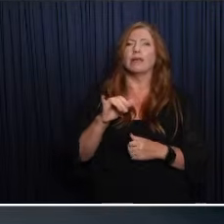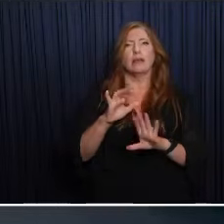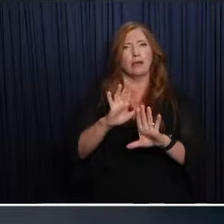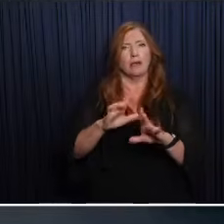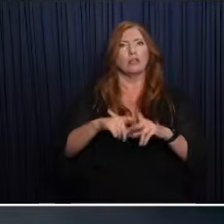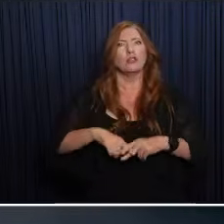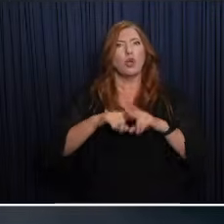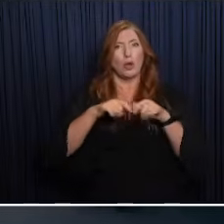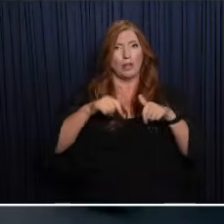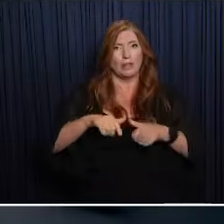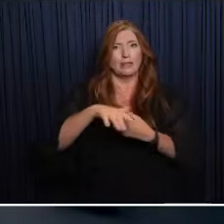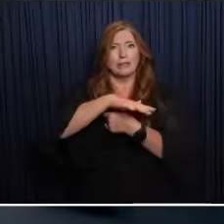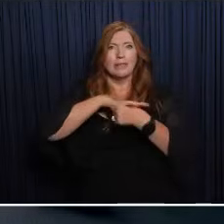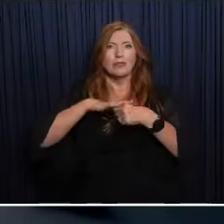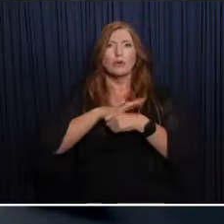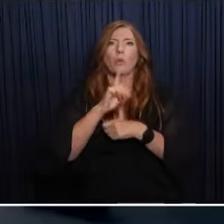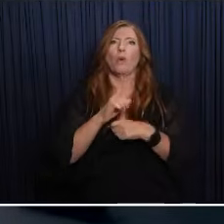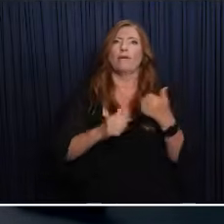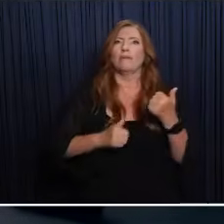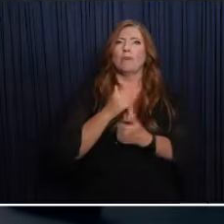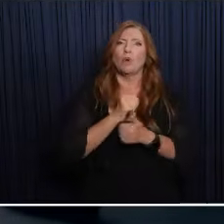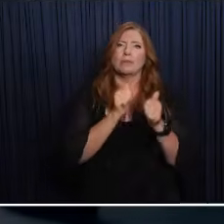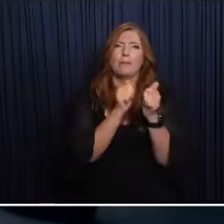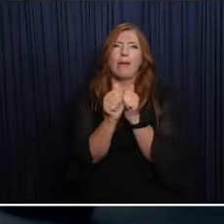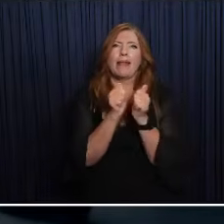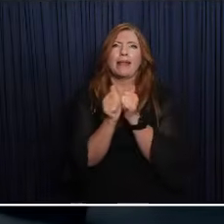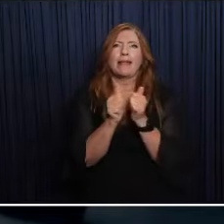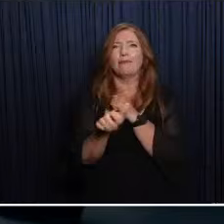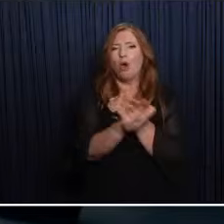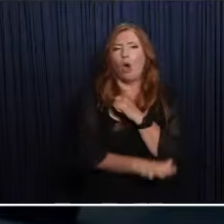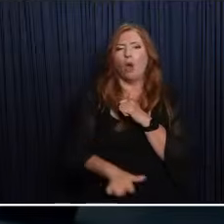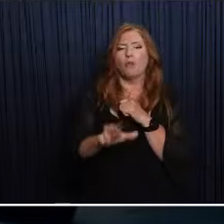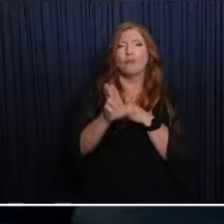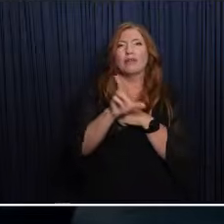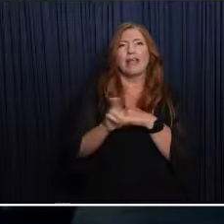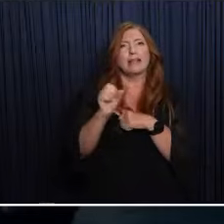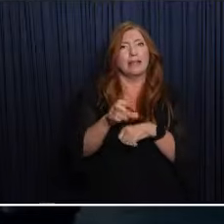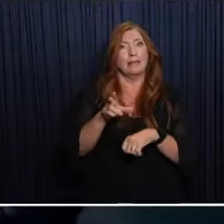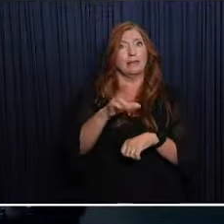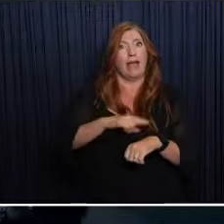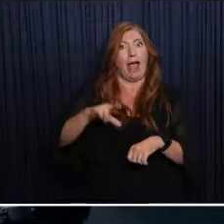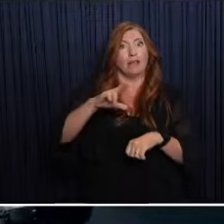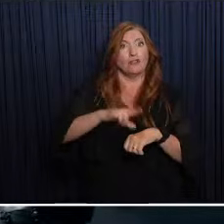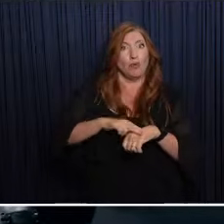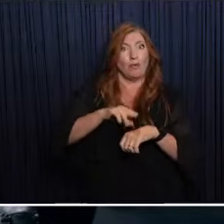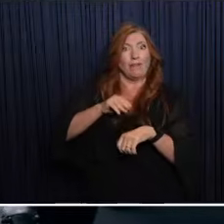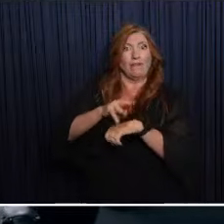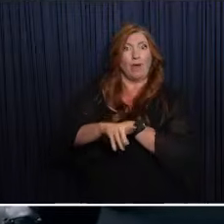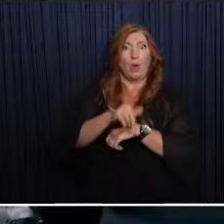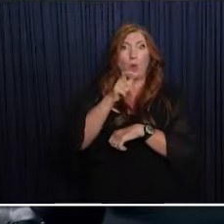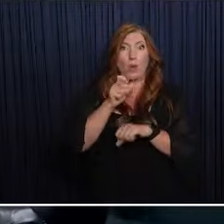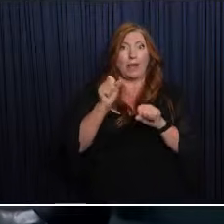CONGRESS TO FIGHT FOR WHAT THIS STATE BELIEVES IN. THIS DISTRICT IS ONE OF THE